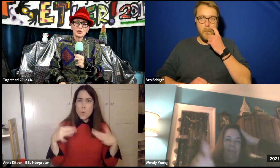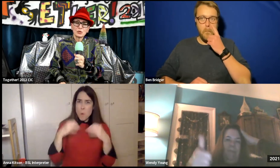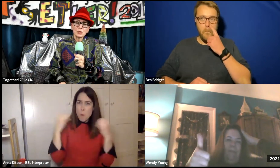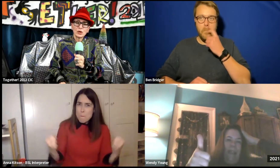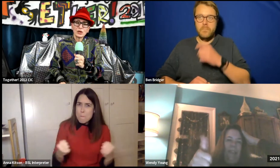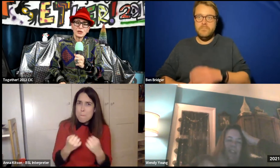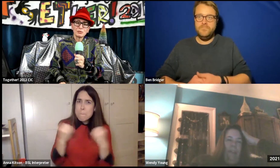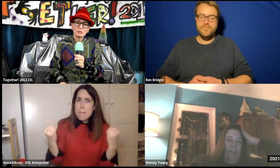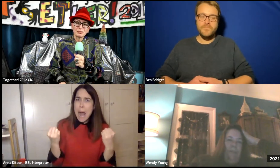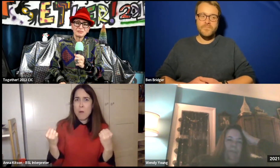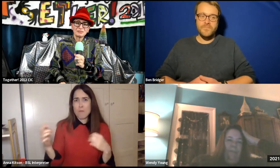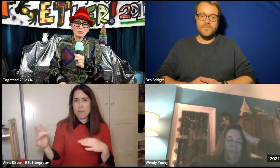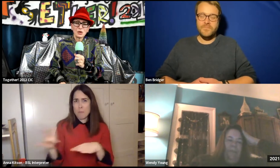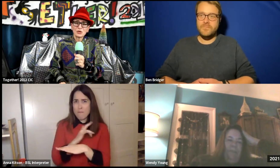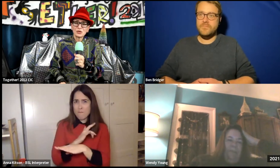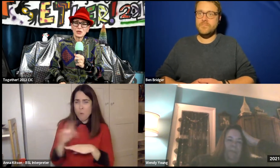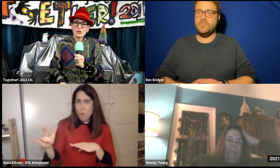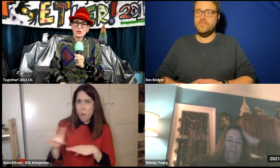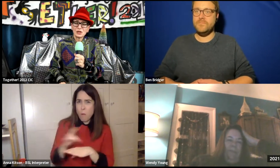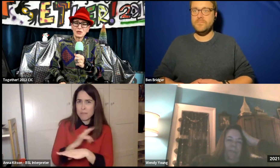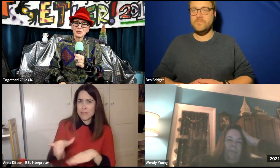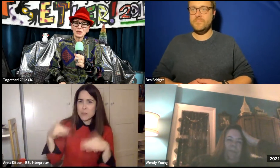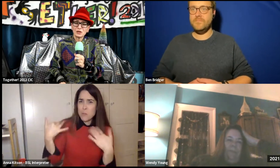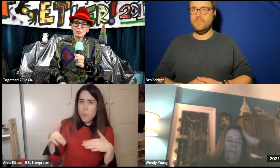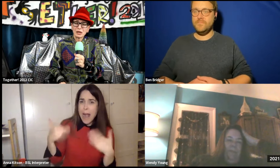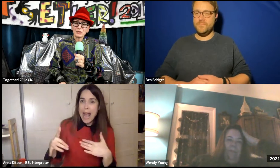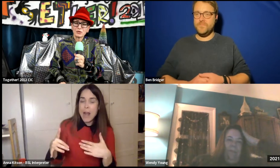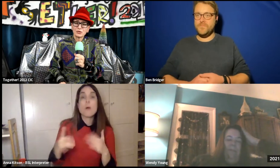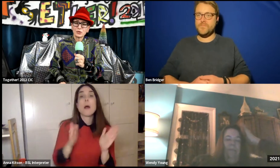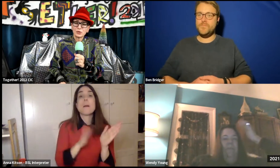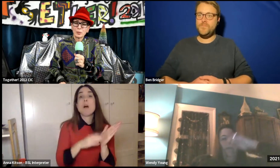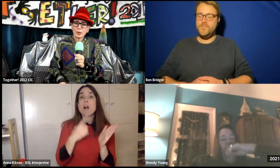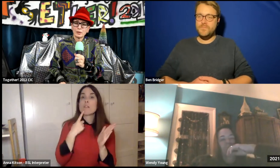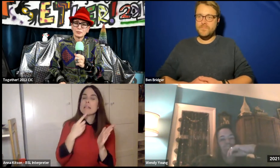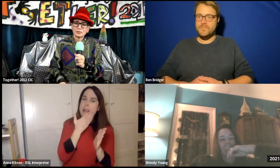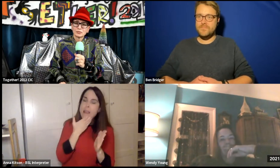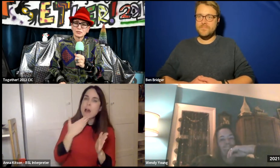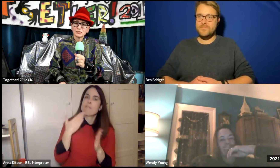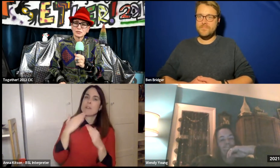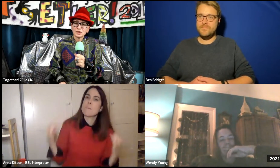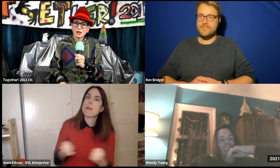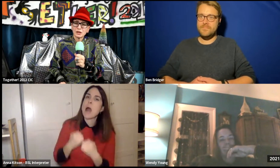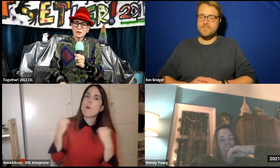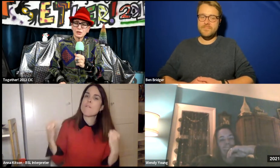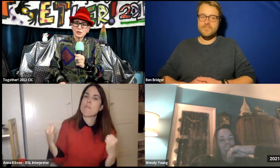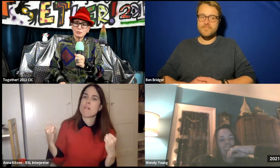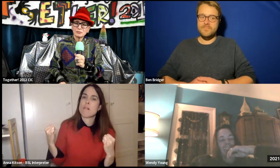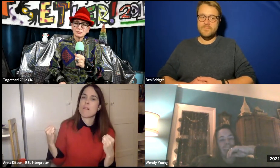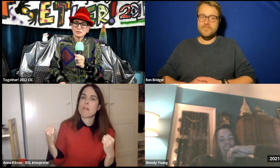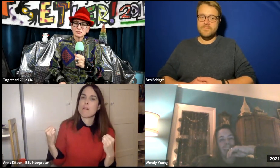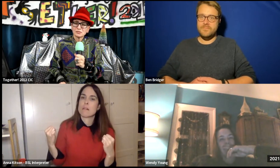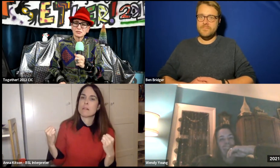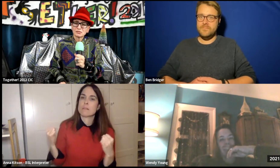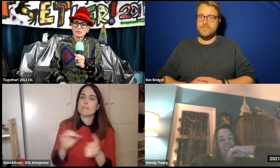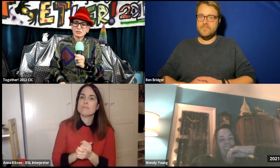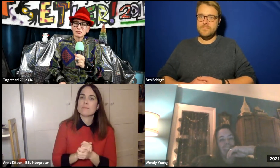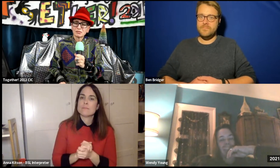Thank you. Margaret says, lovely and powerful. Yes. Marvellous.